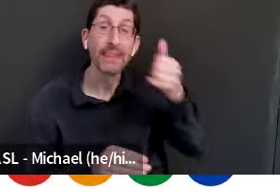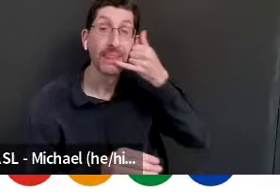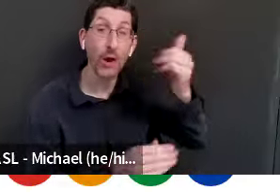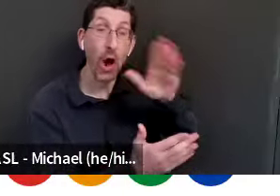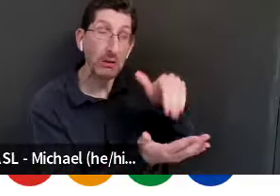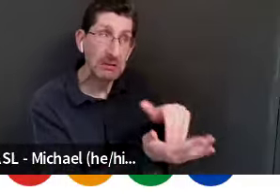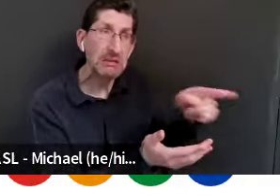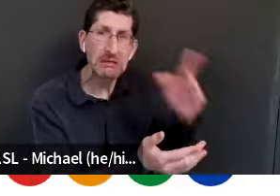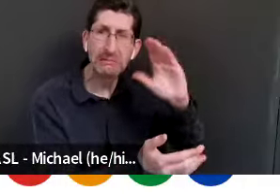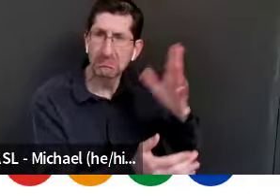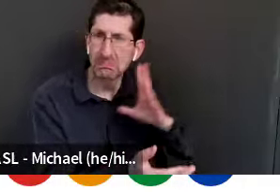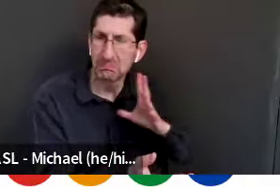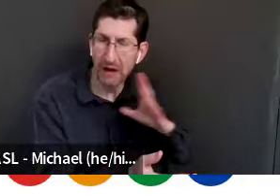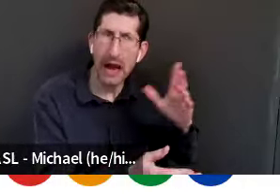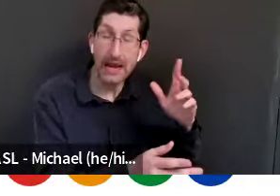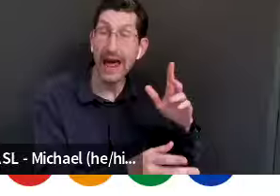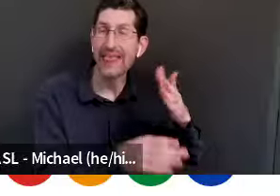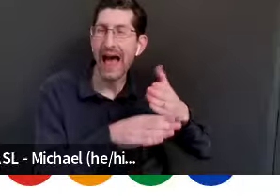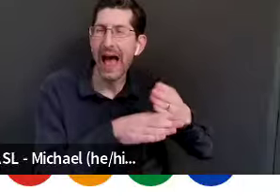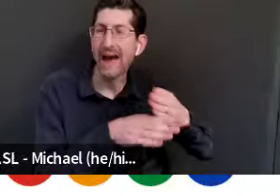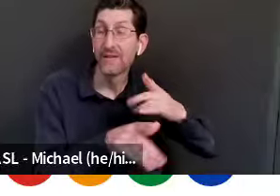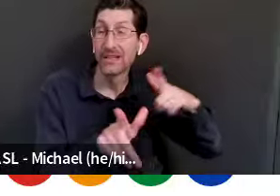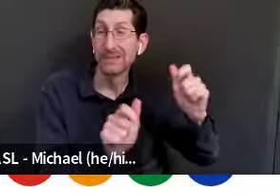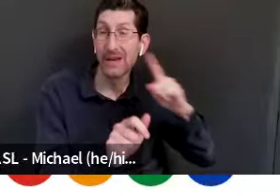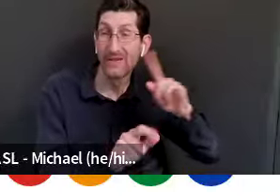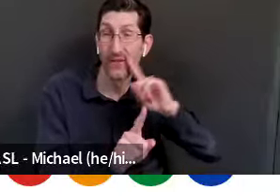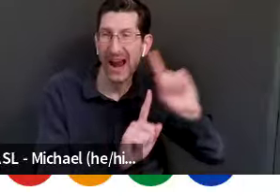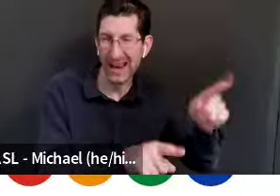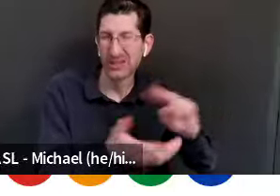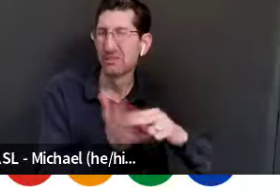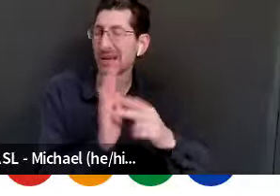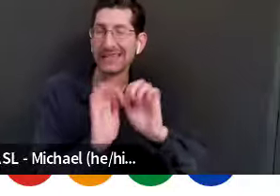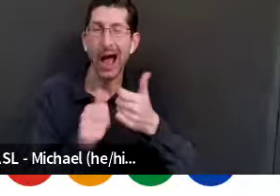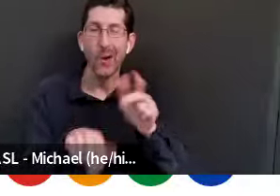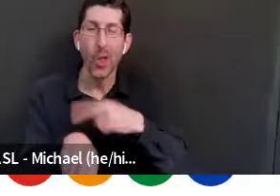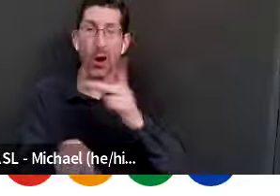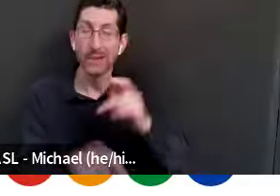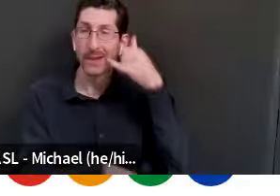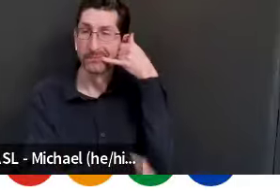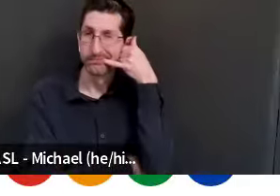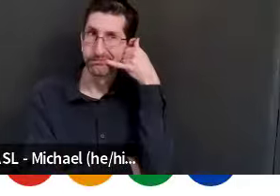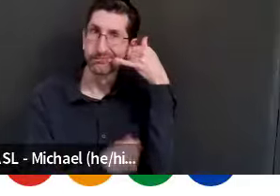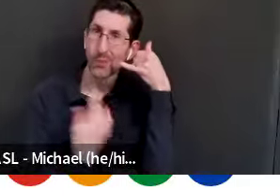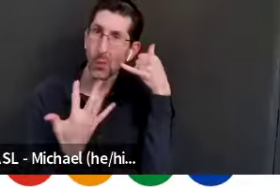WE HAVEN'T TALKED A LOT ABOUT THOSE LATELY BECAUSE THE CALL CENTER IS DOING PRETTY WELL. THE AVERAGE SPEED OF ANSWER, THE